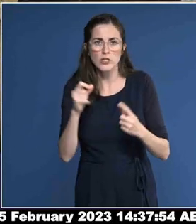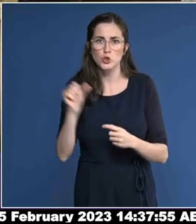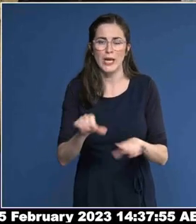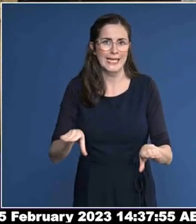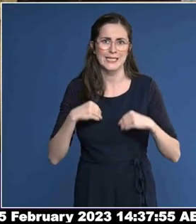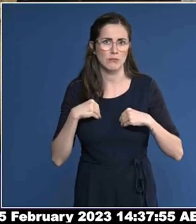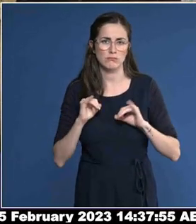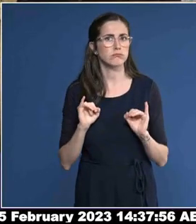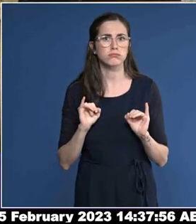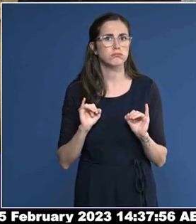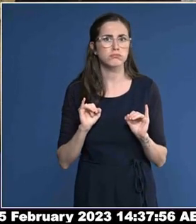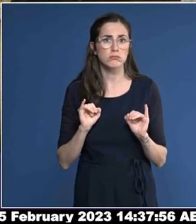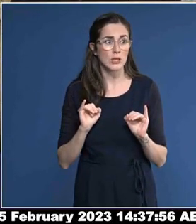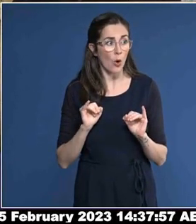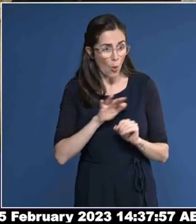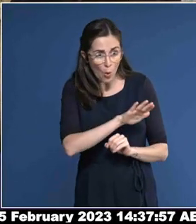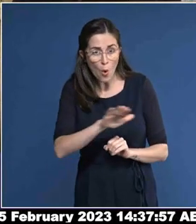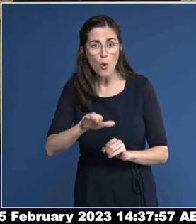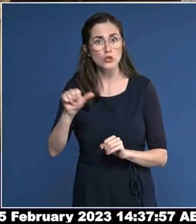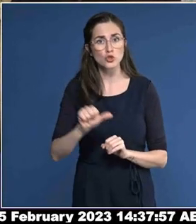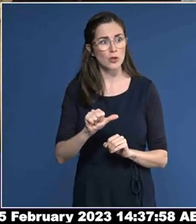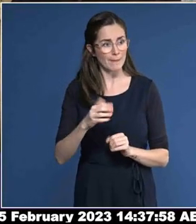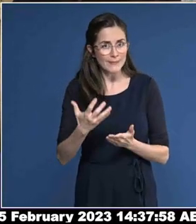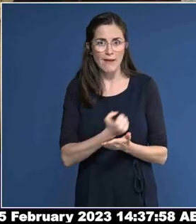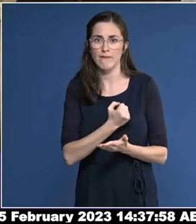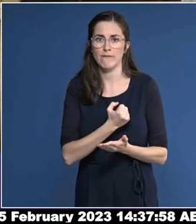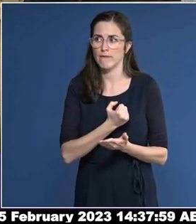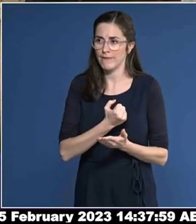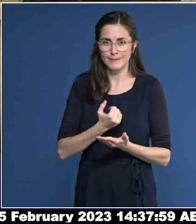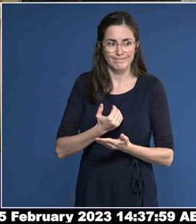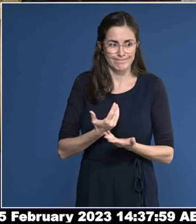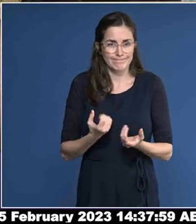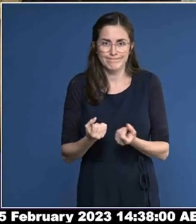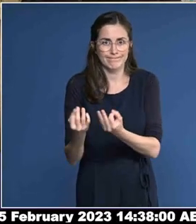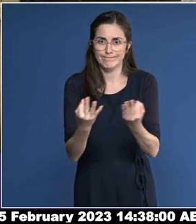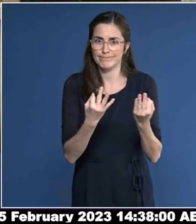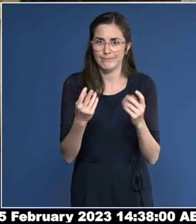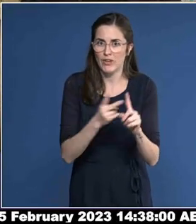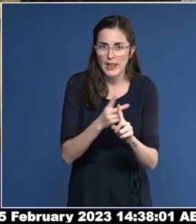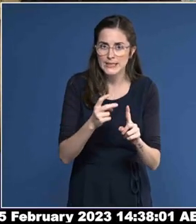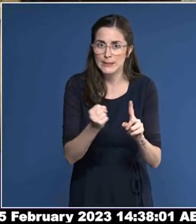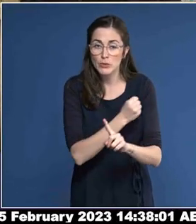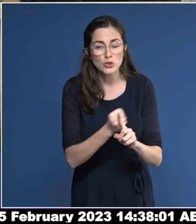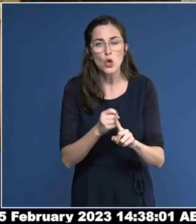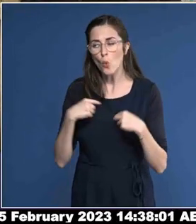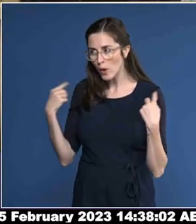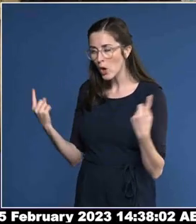contexts. And I think that domestic violence framework is a critical one for us to see this through.